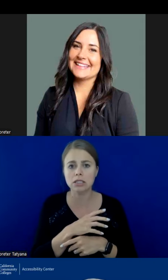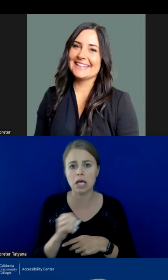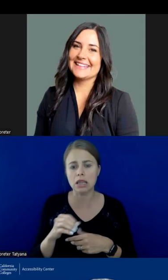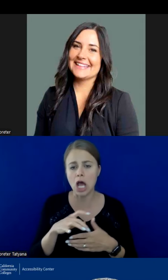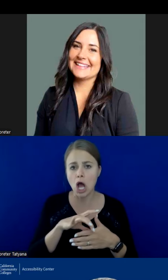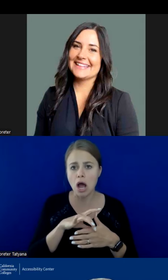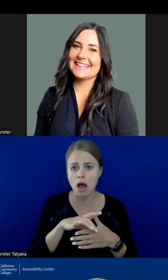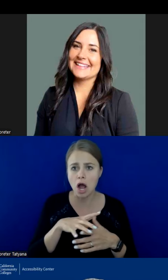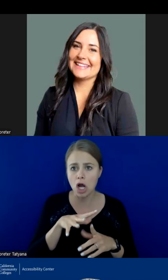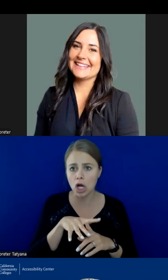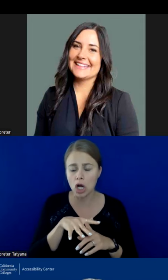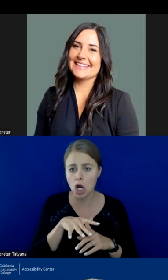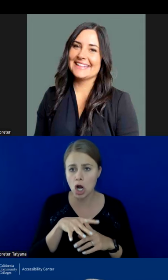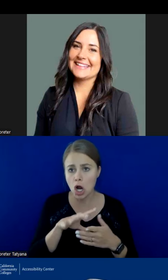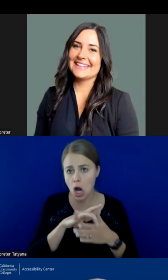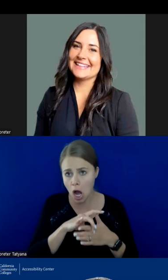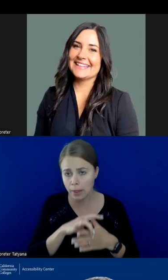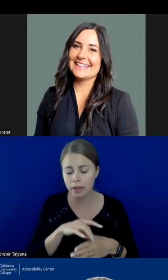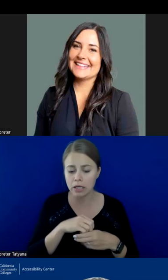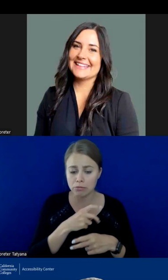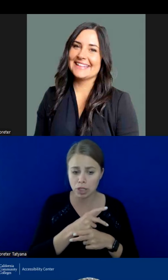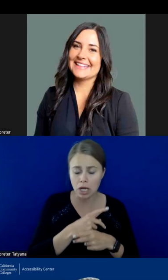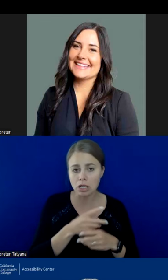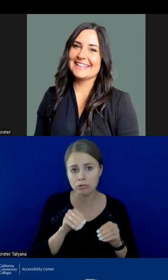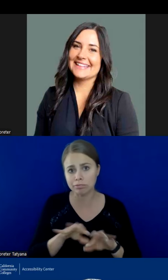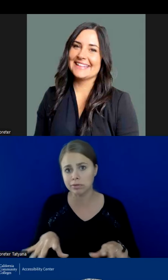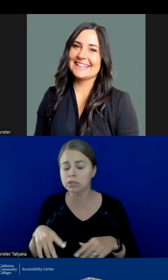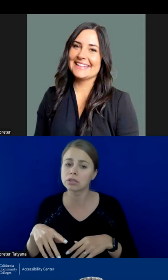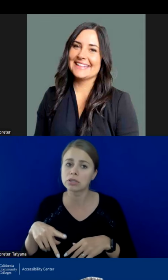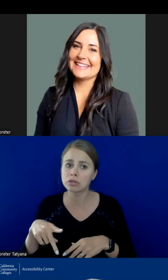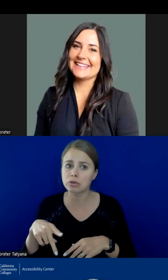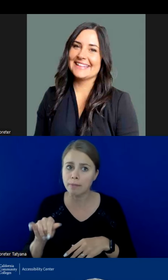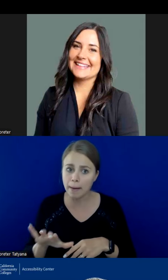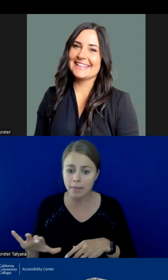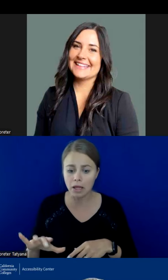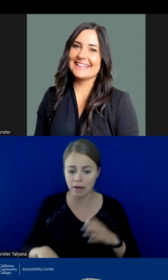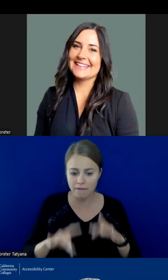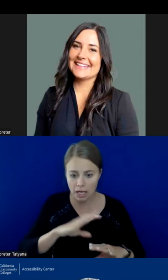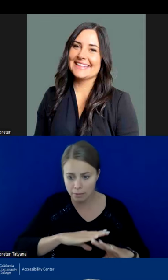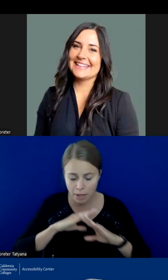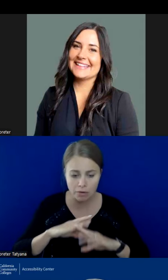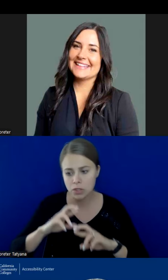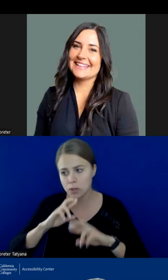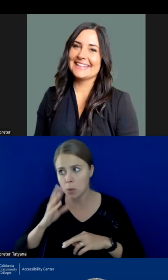in production available to public, finding barriers there, reporting them and then helping to come